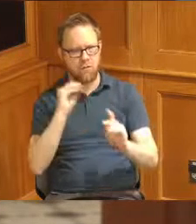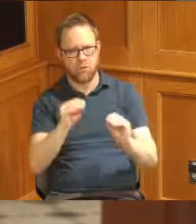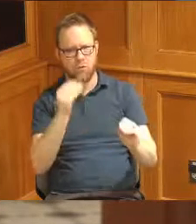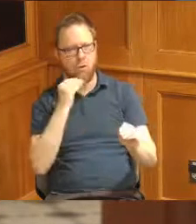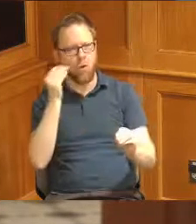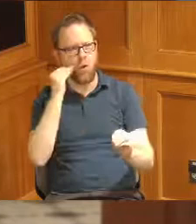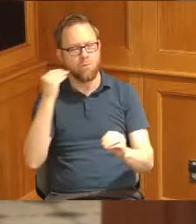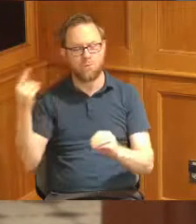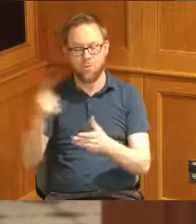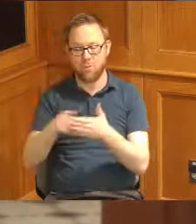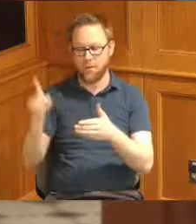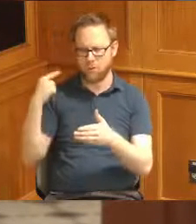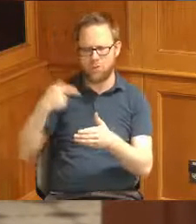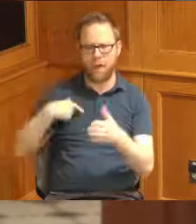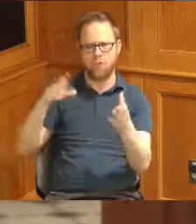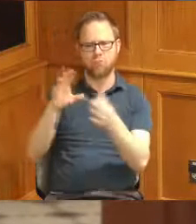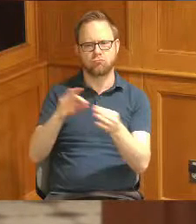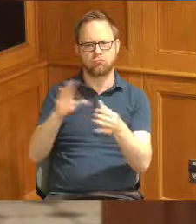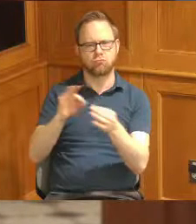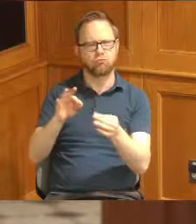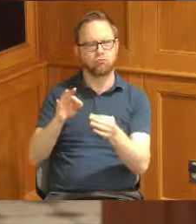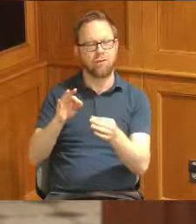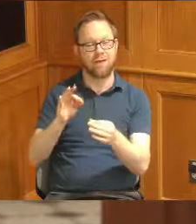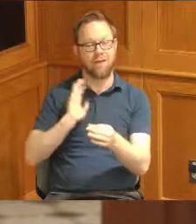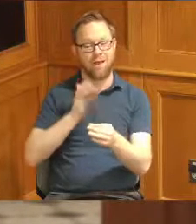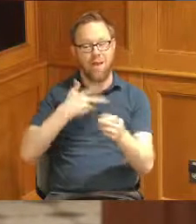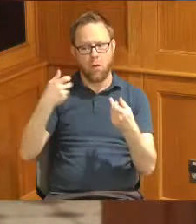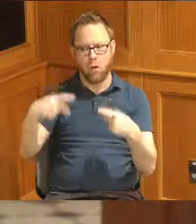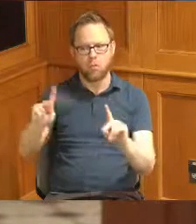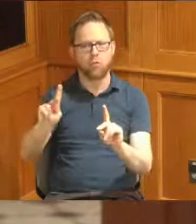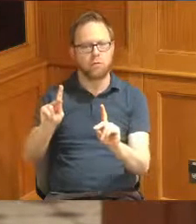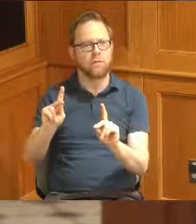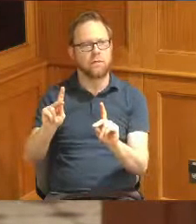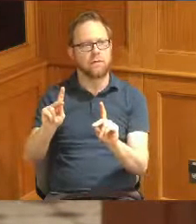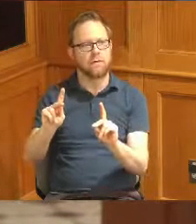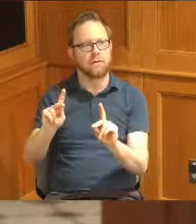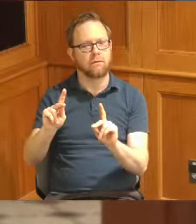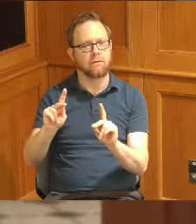the uniqueness of some of the opportunities that are provided for us Supportive Services